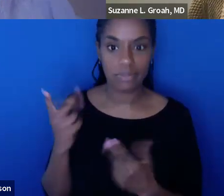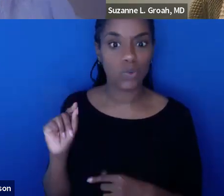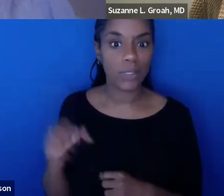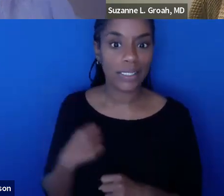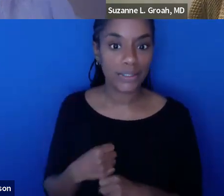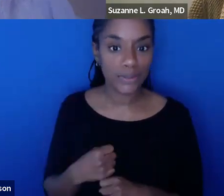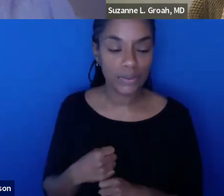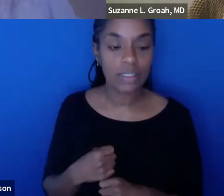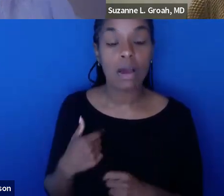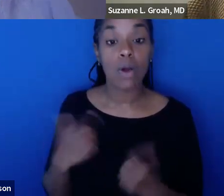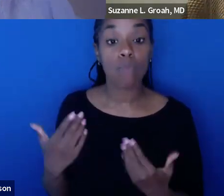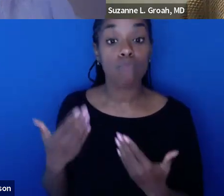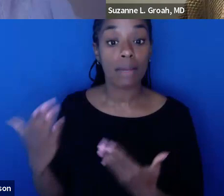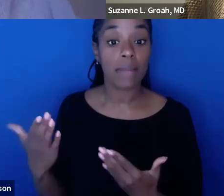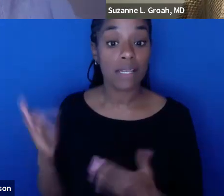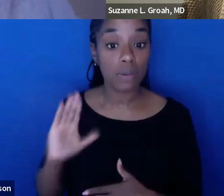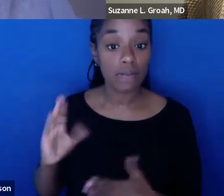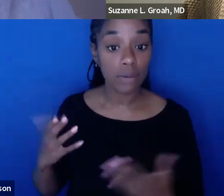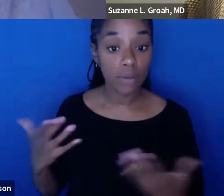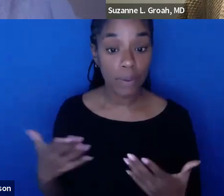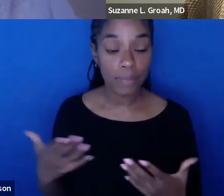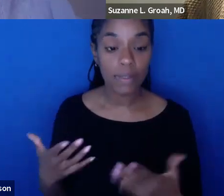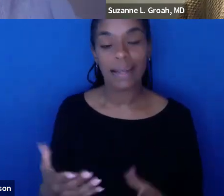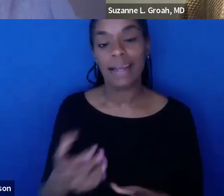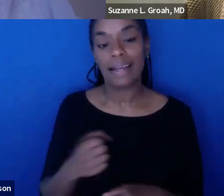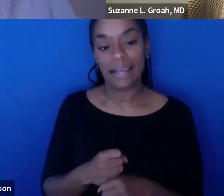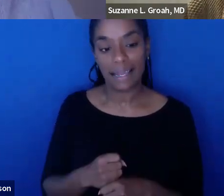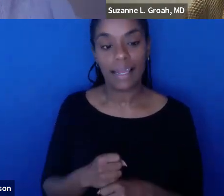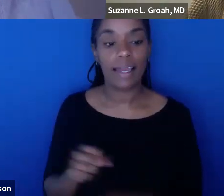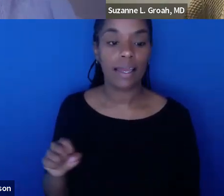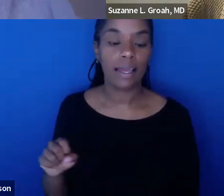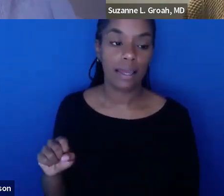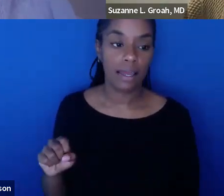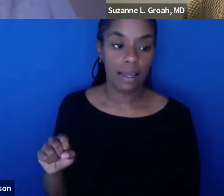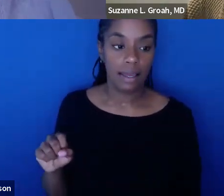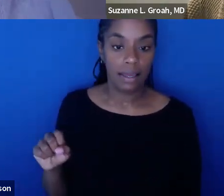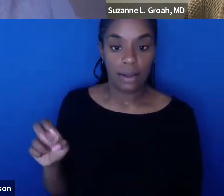Recommendation used to be get urodynamics between roughly six